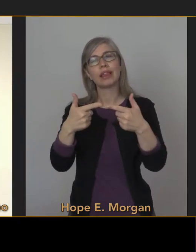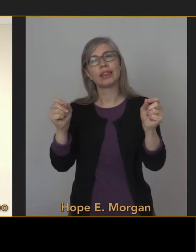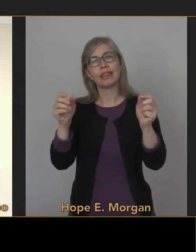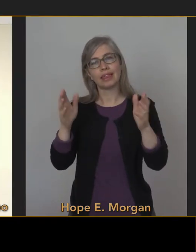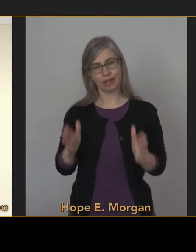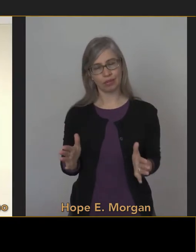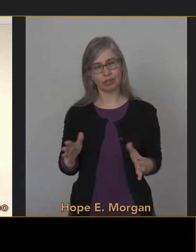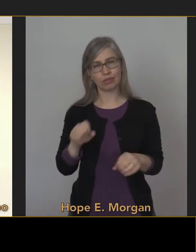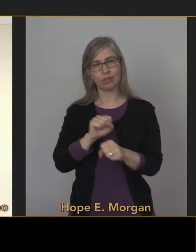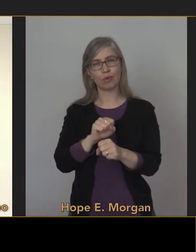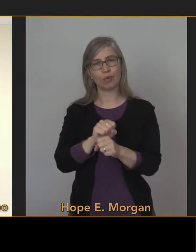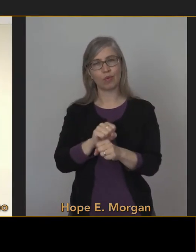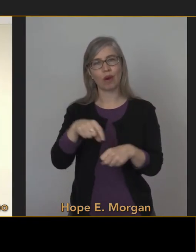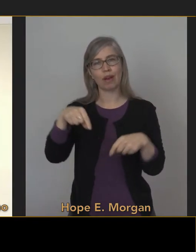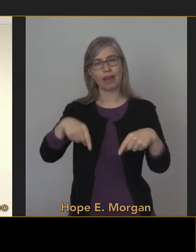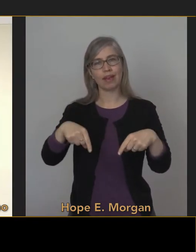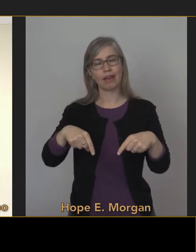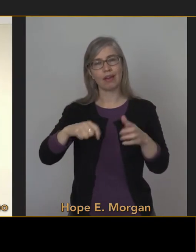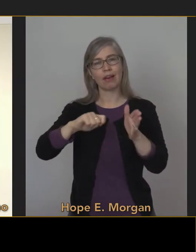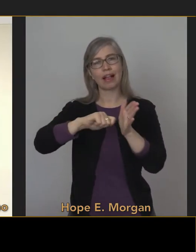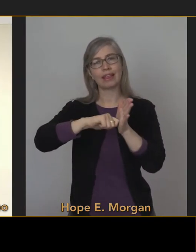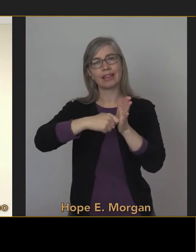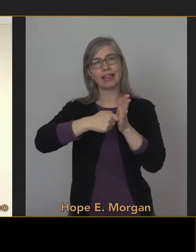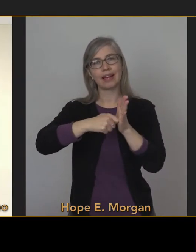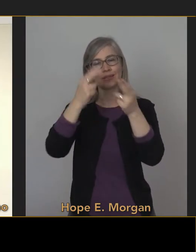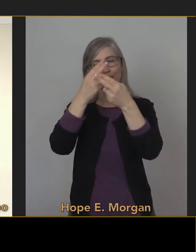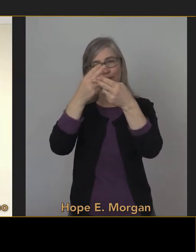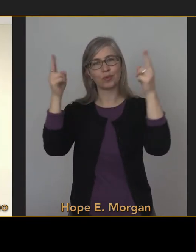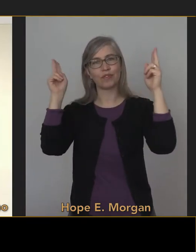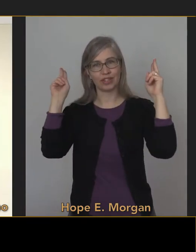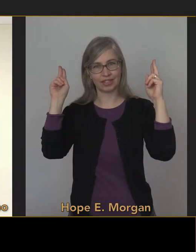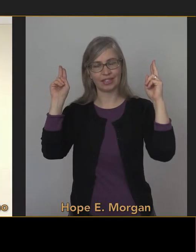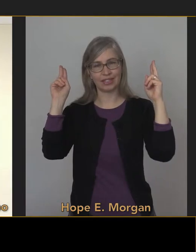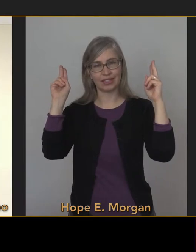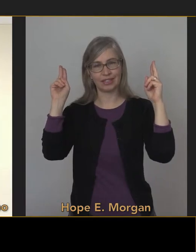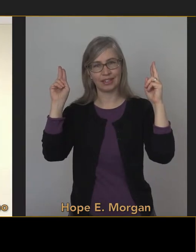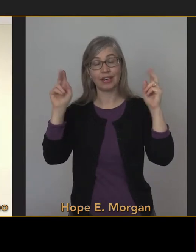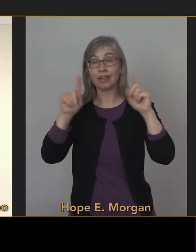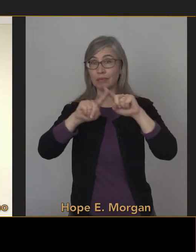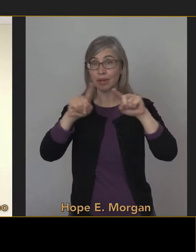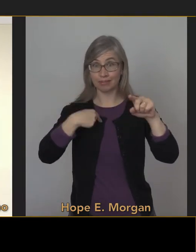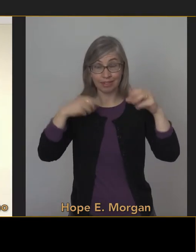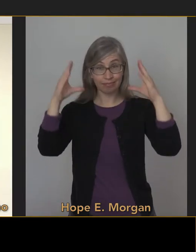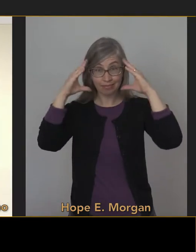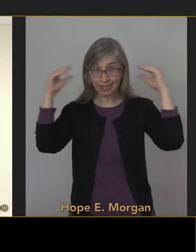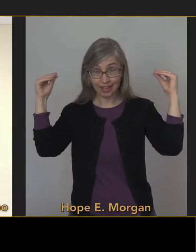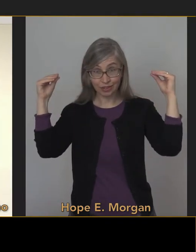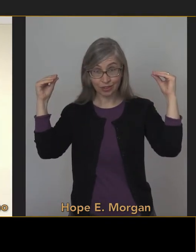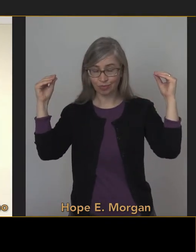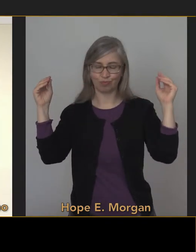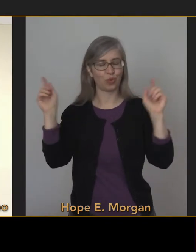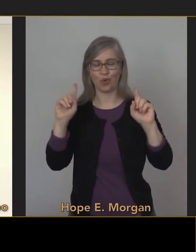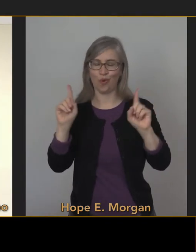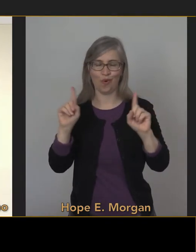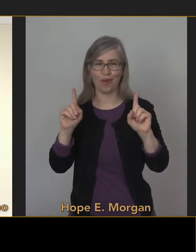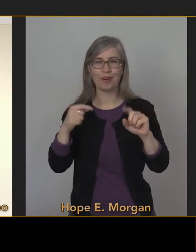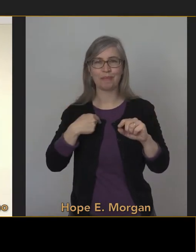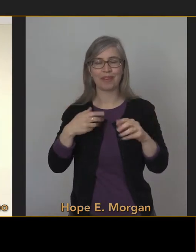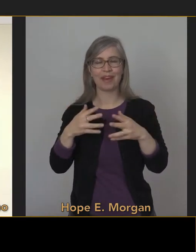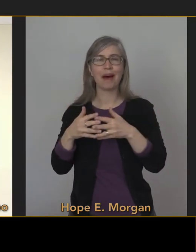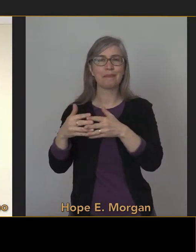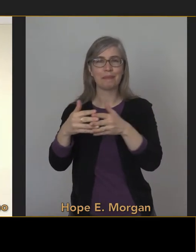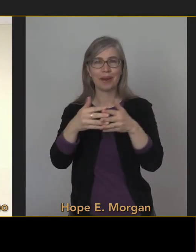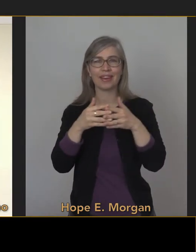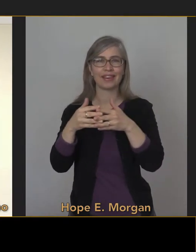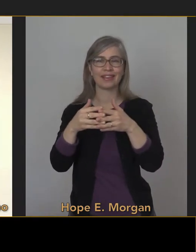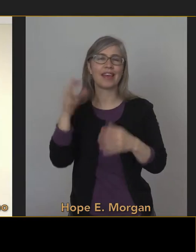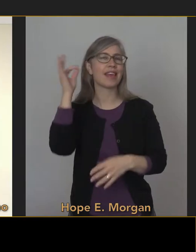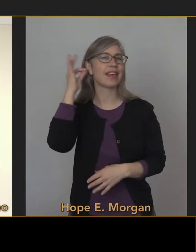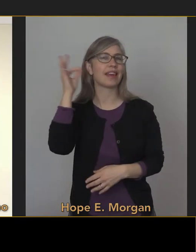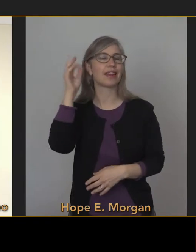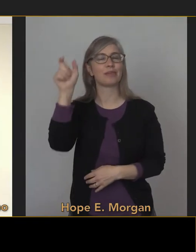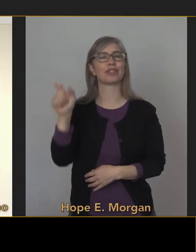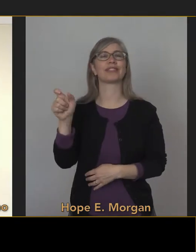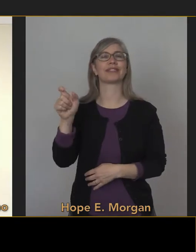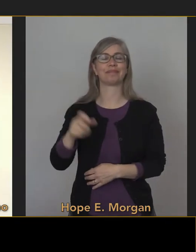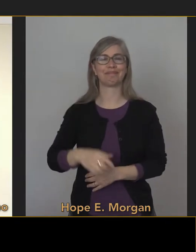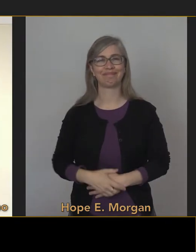...who works here at Leiden University, though I'm not Dutch; I'm a hearing American.